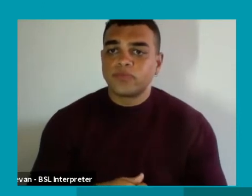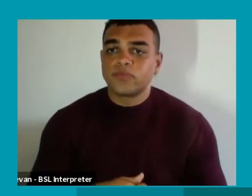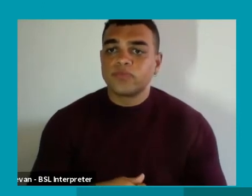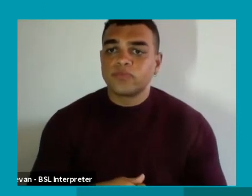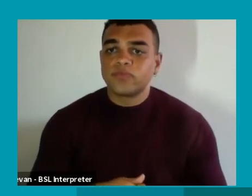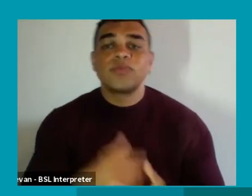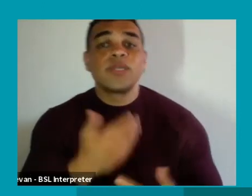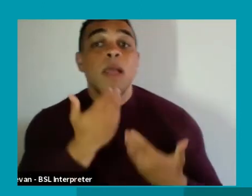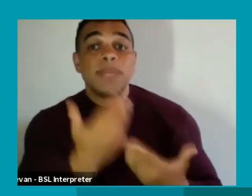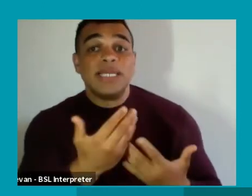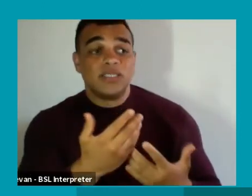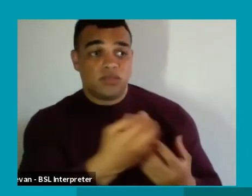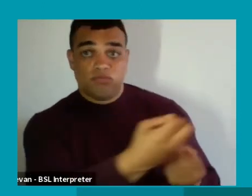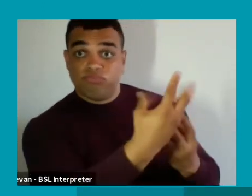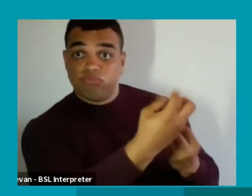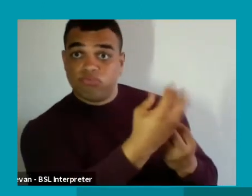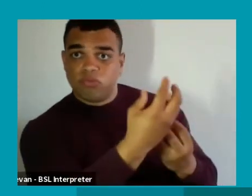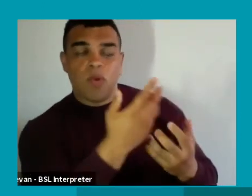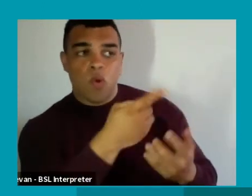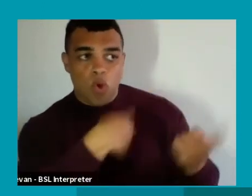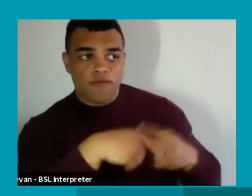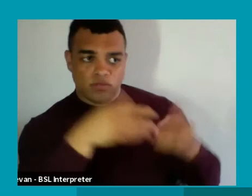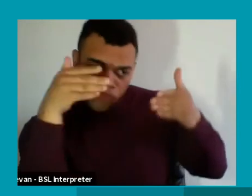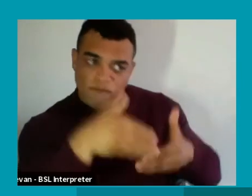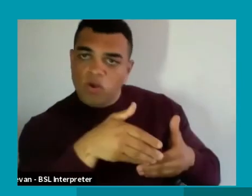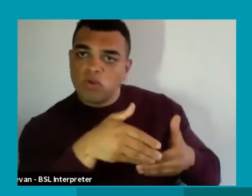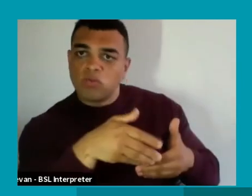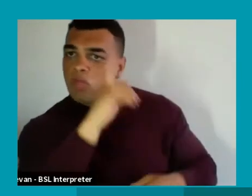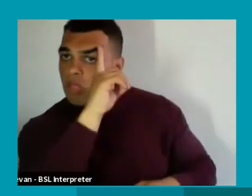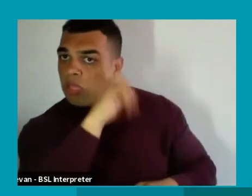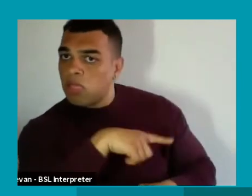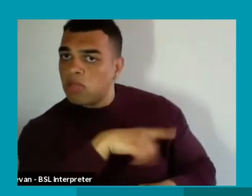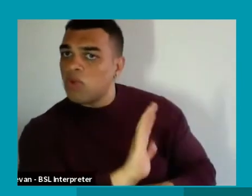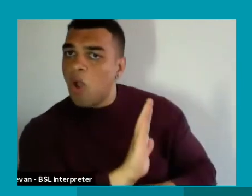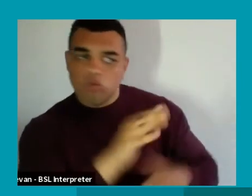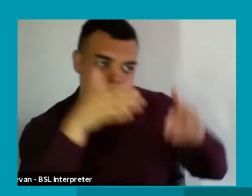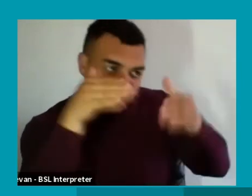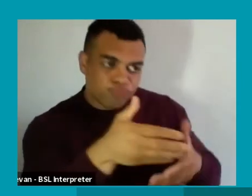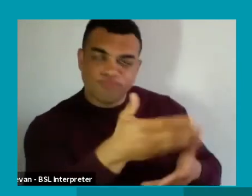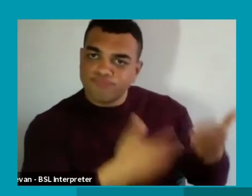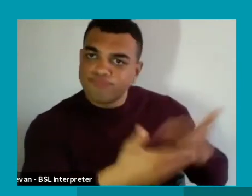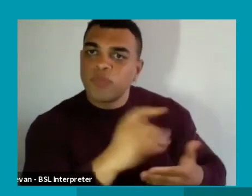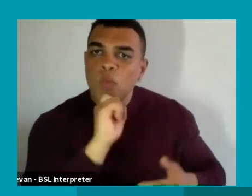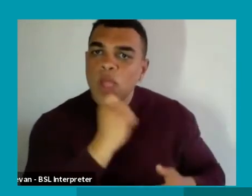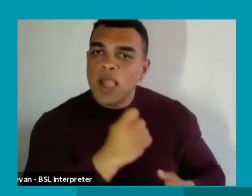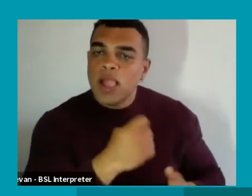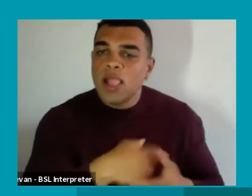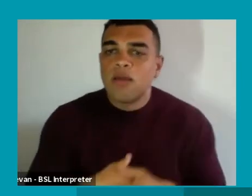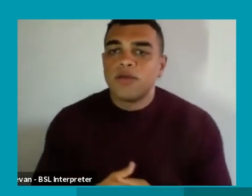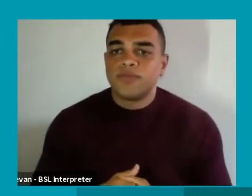We always want to give you the most relevant voice possible. So on the questions, not just slide, we're just about to come to